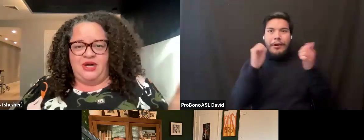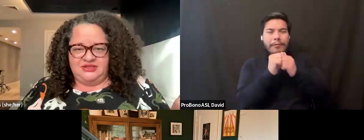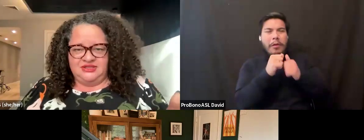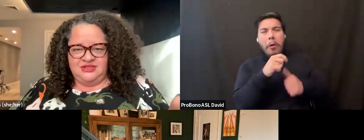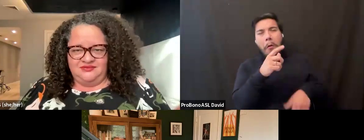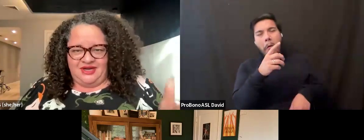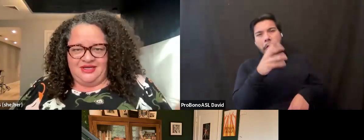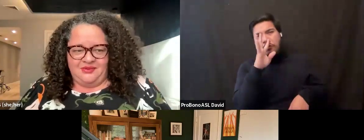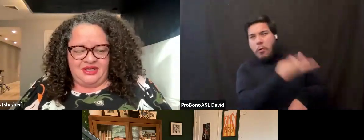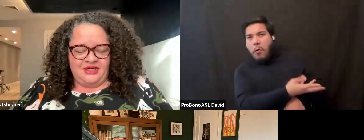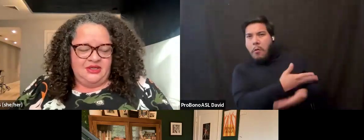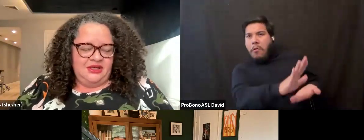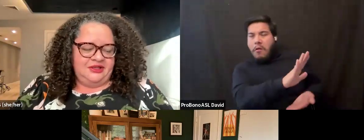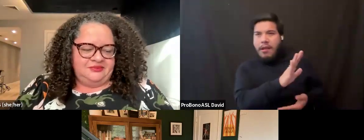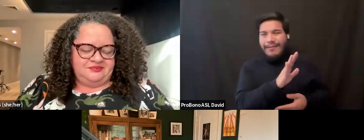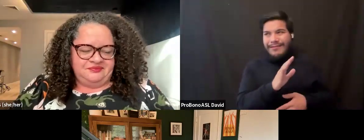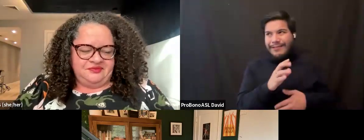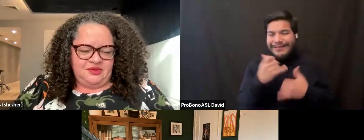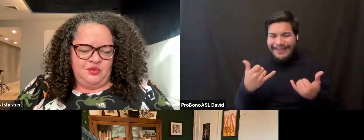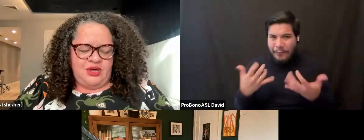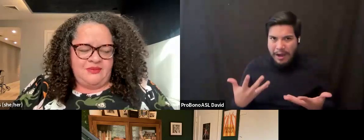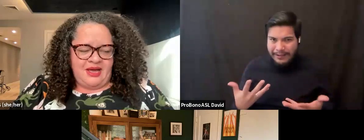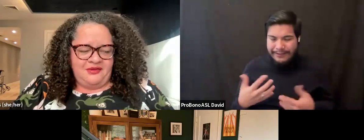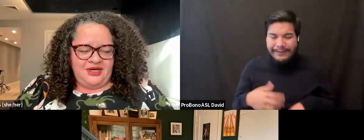what? Right now what about